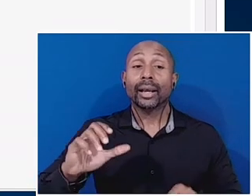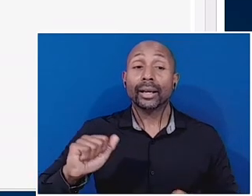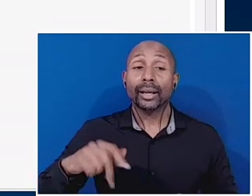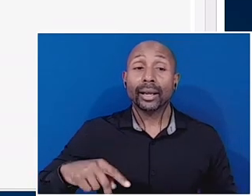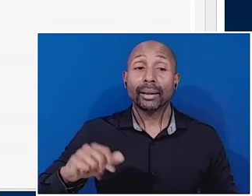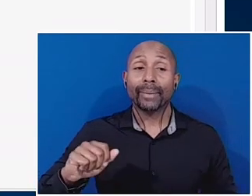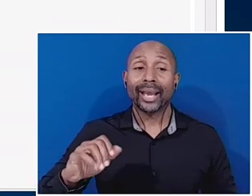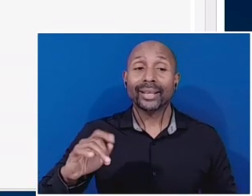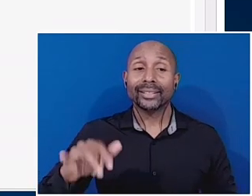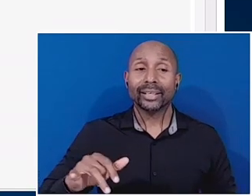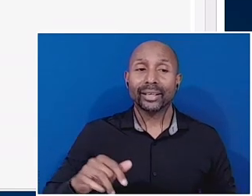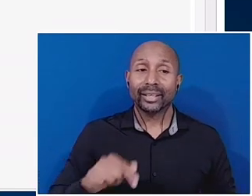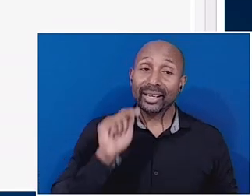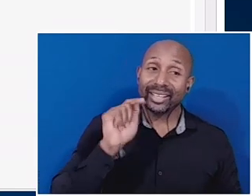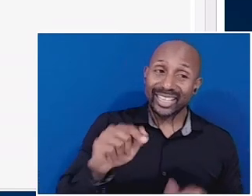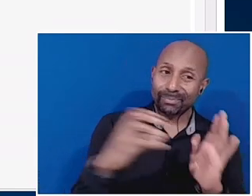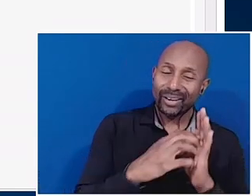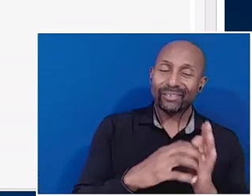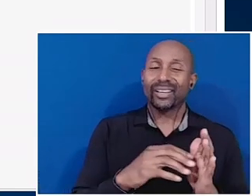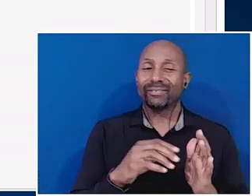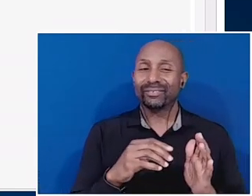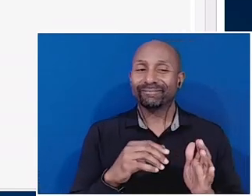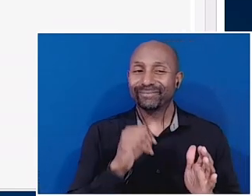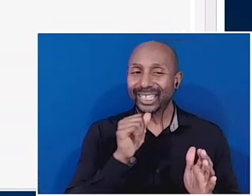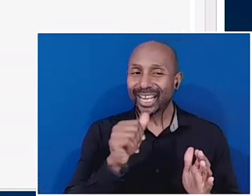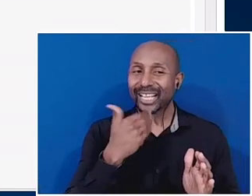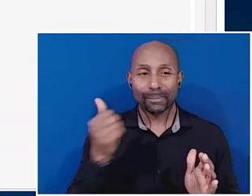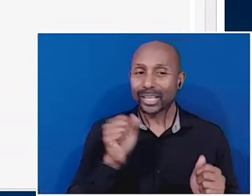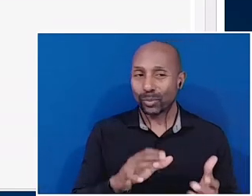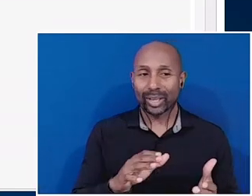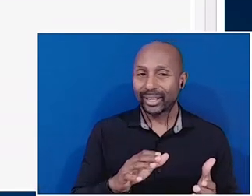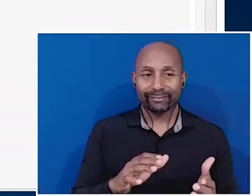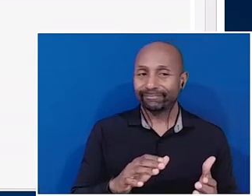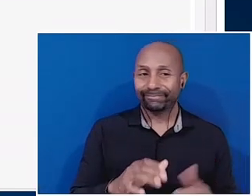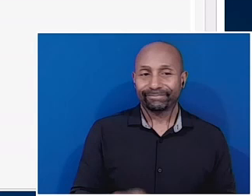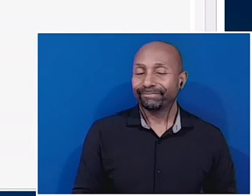best way to accomplish that. We were- I mean, we do post information.